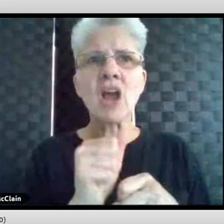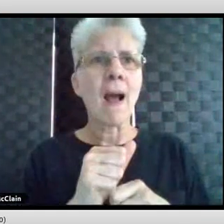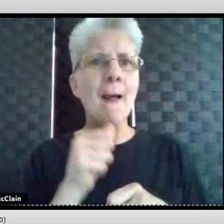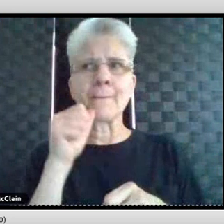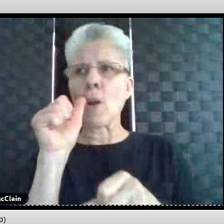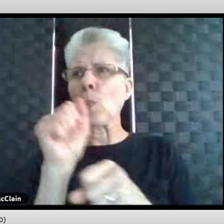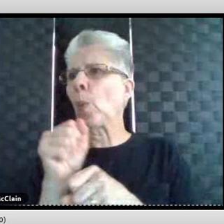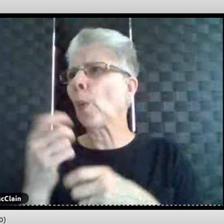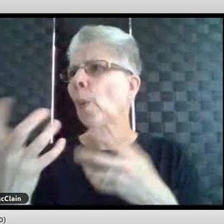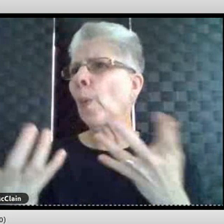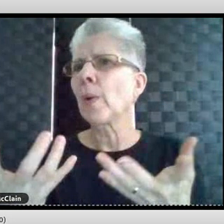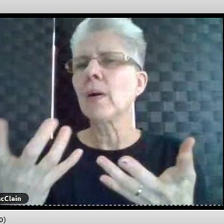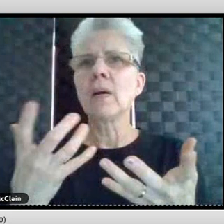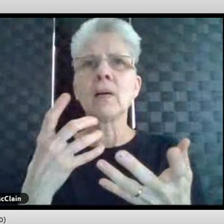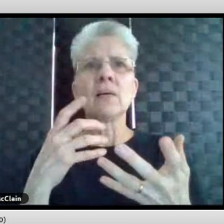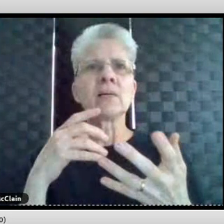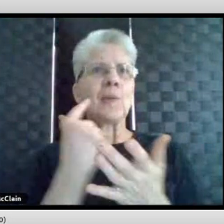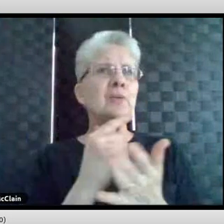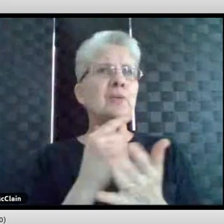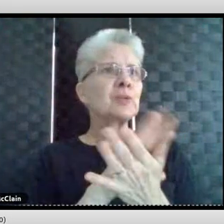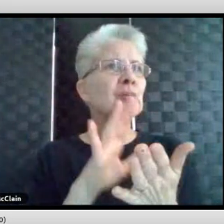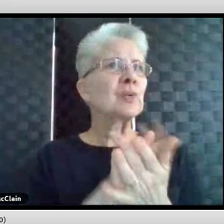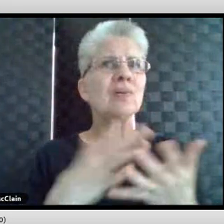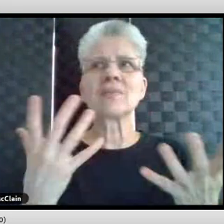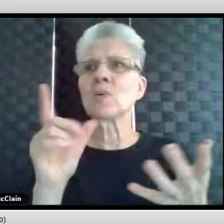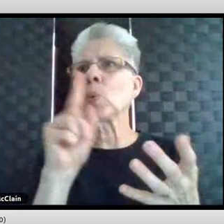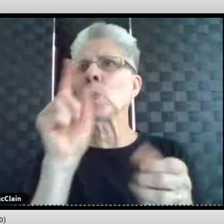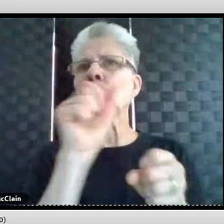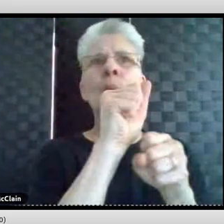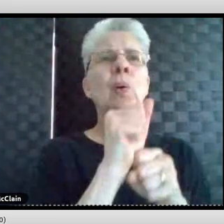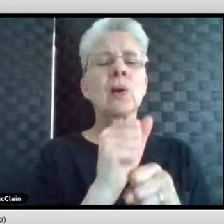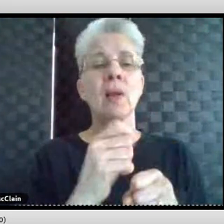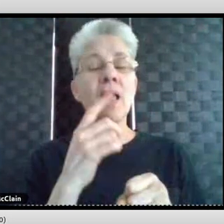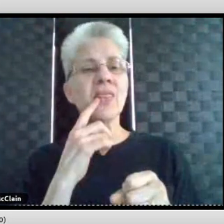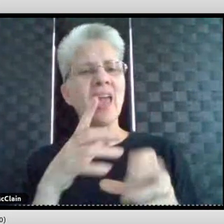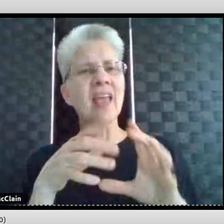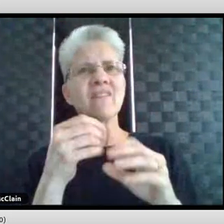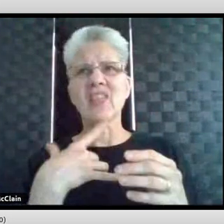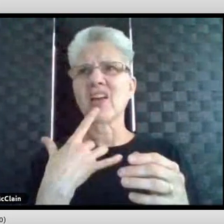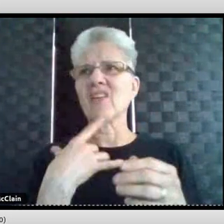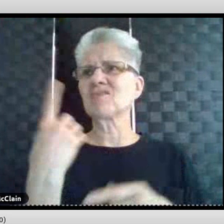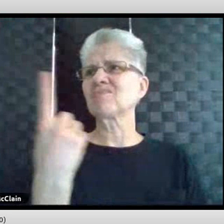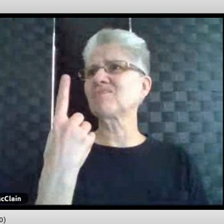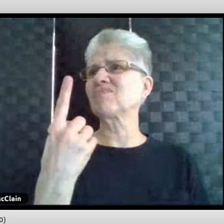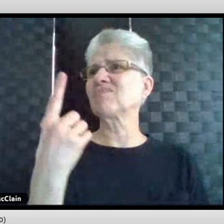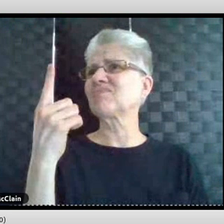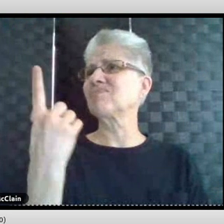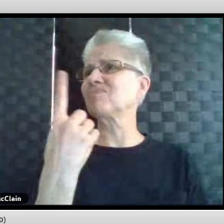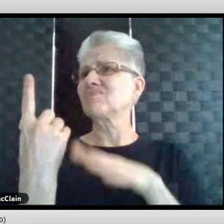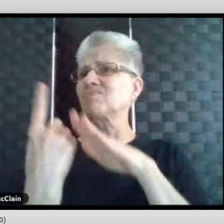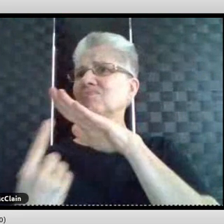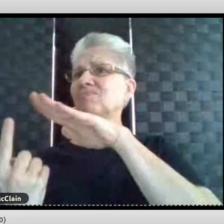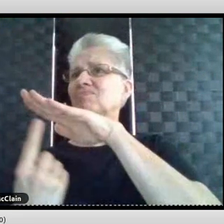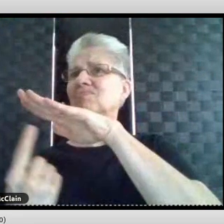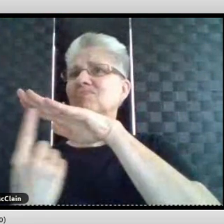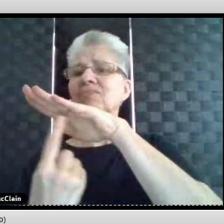or they just got out of school, or whatever it is. They already feel like they're out in limbo somewhere. So if we can grab hold of them